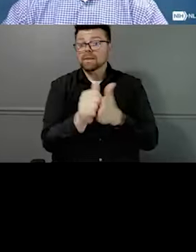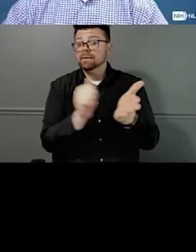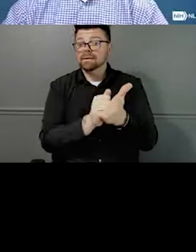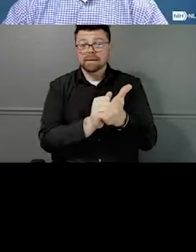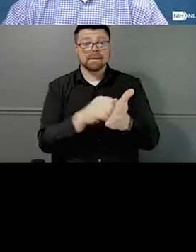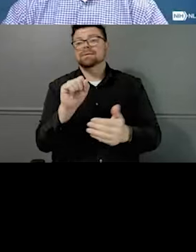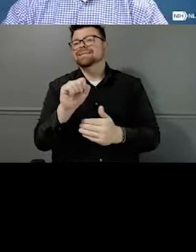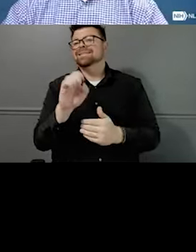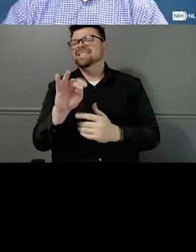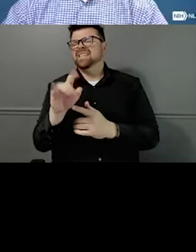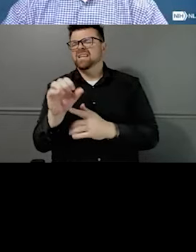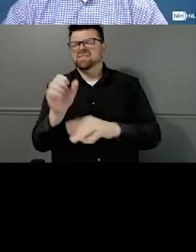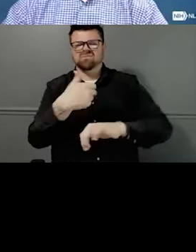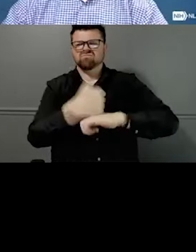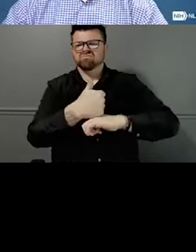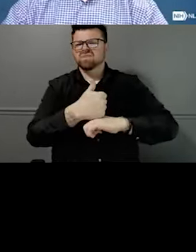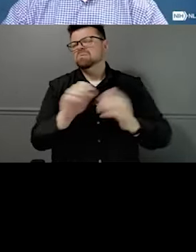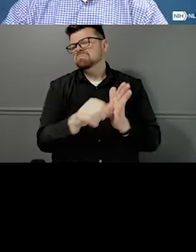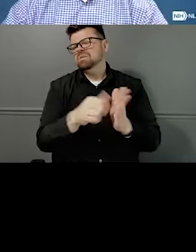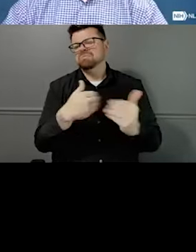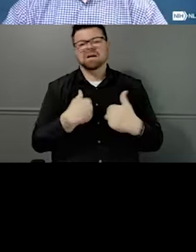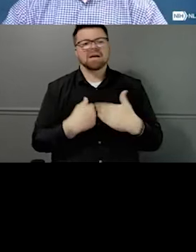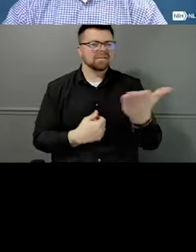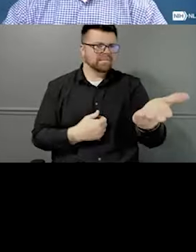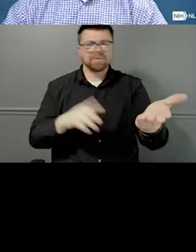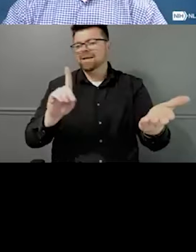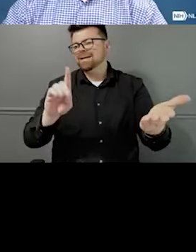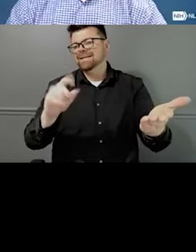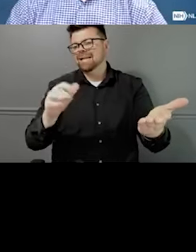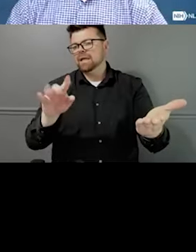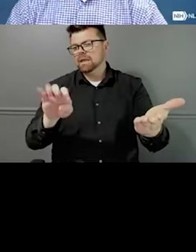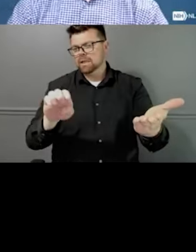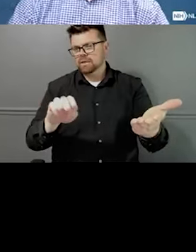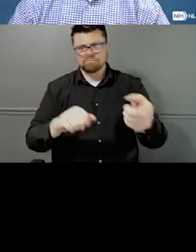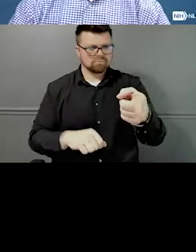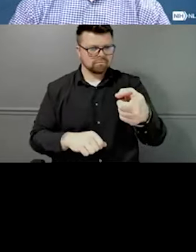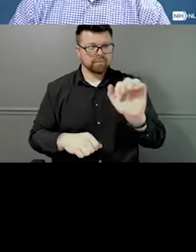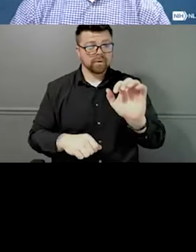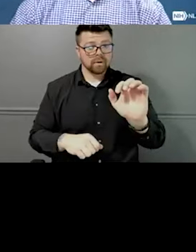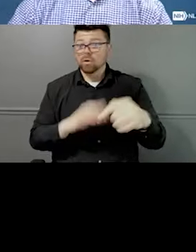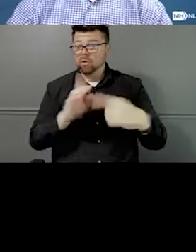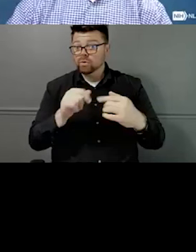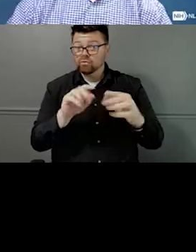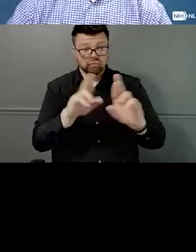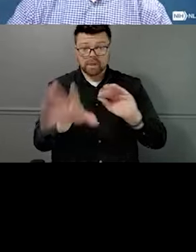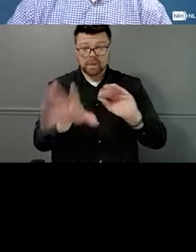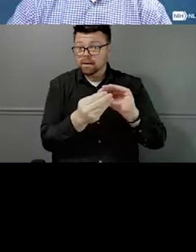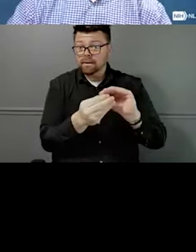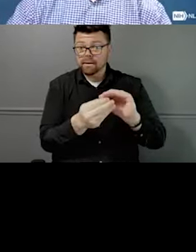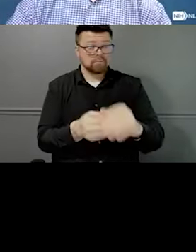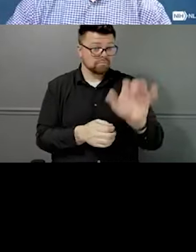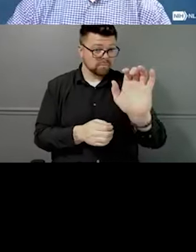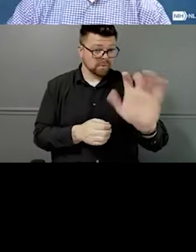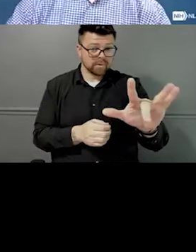Within account settings, we have a delegate section. When you're ready to add a delegate, we'll ask you for their e mail address.